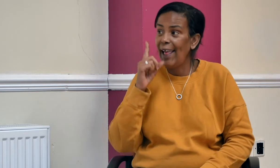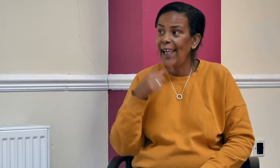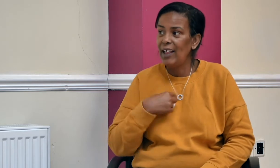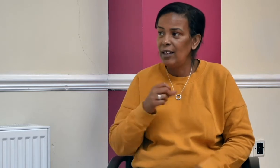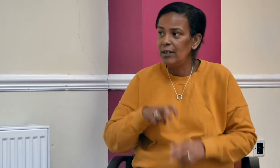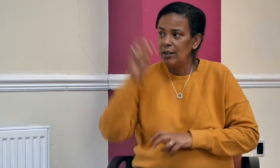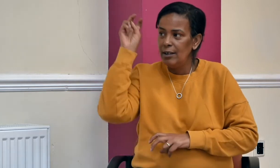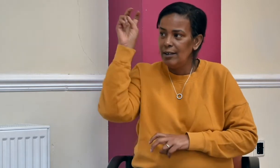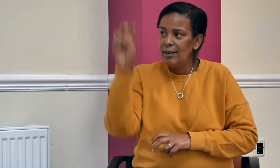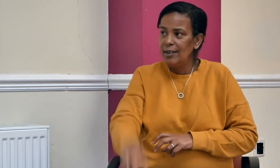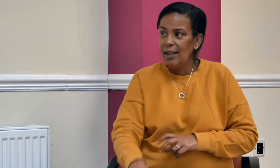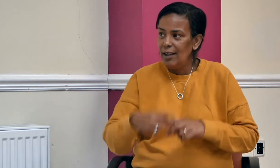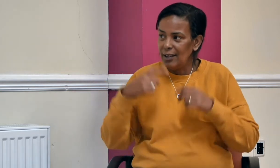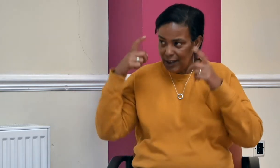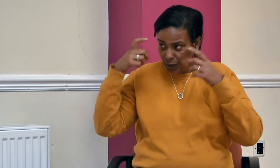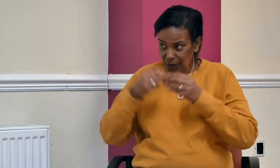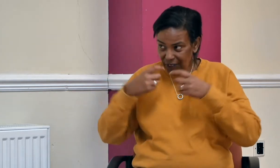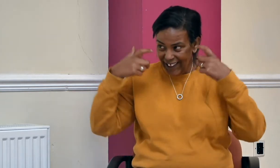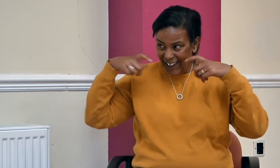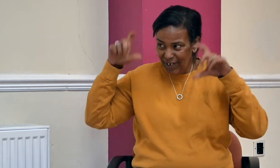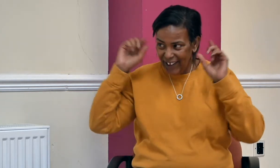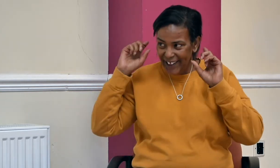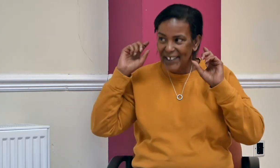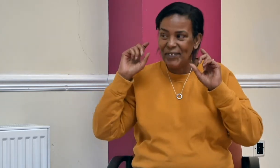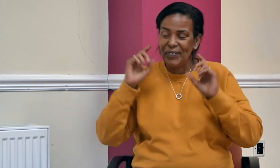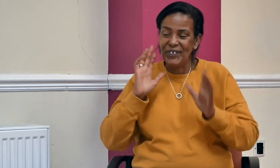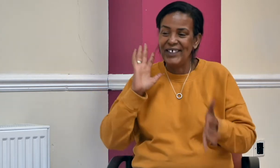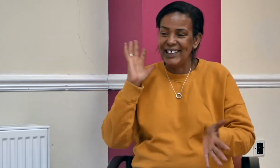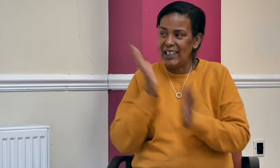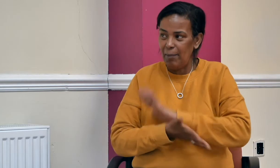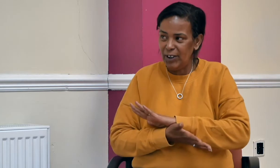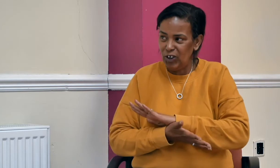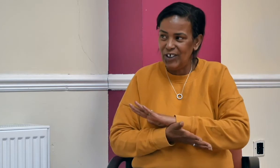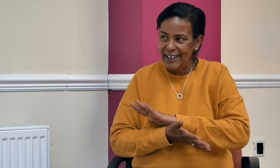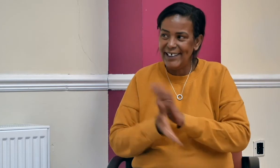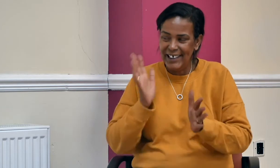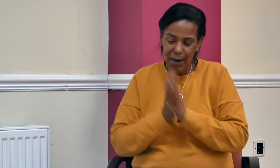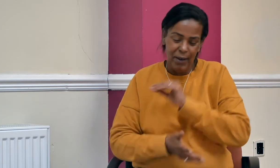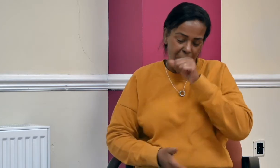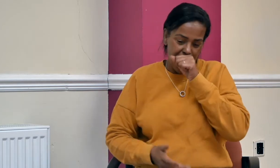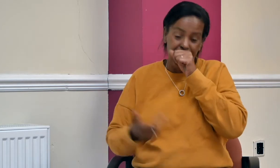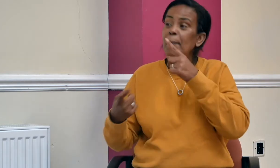I decided to jump into water with them in! That destroyed them.